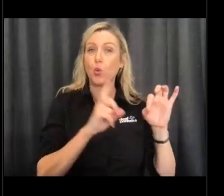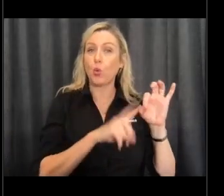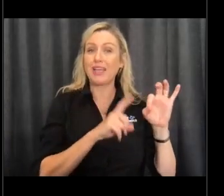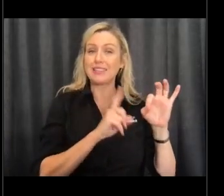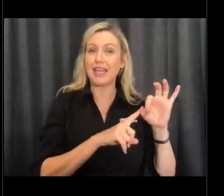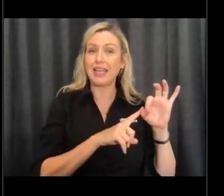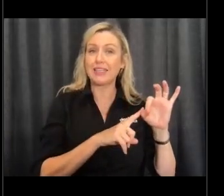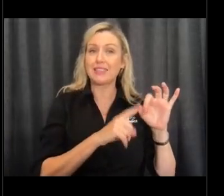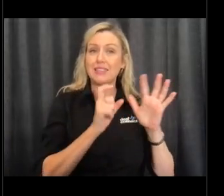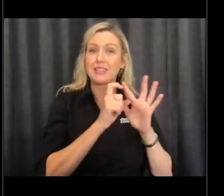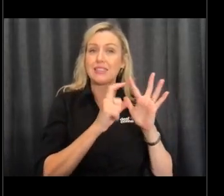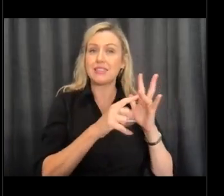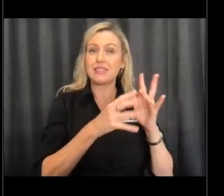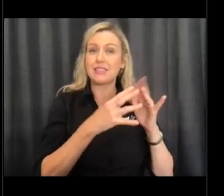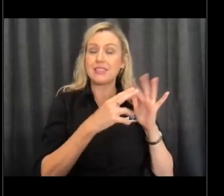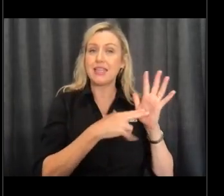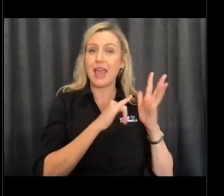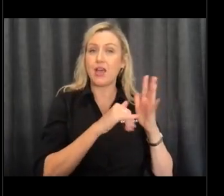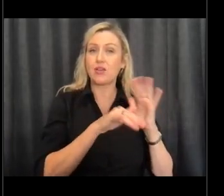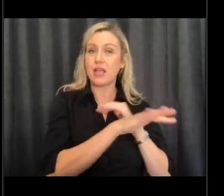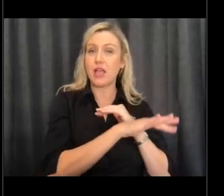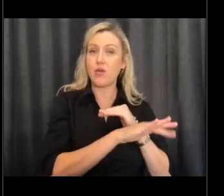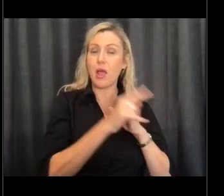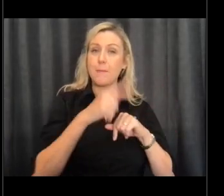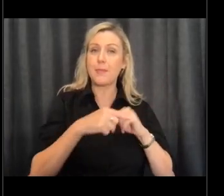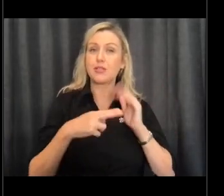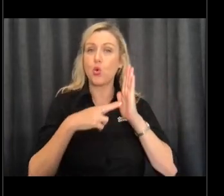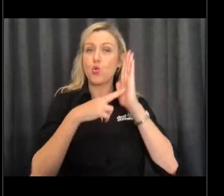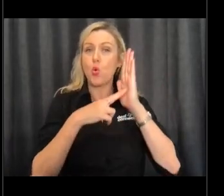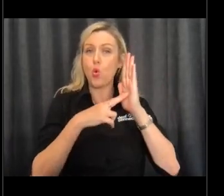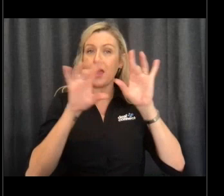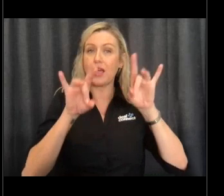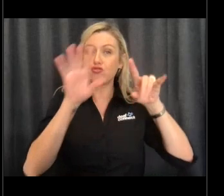monsoon up in northern Australia is certainly in full force at the moment.